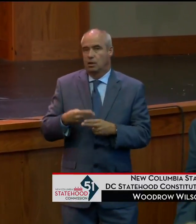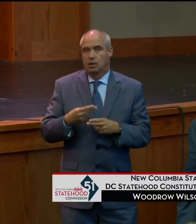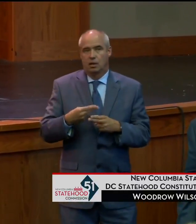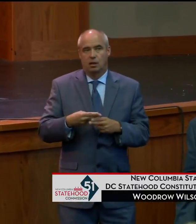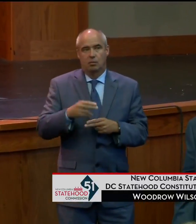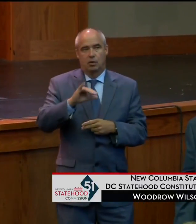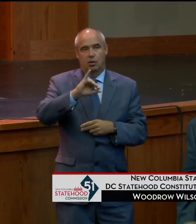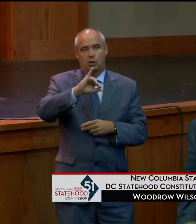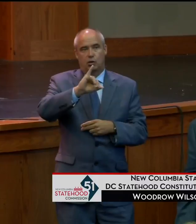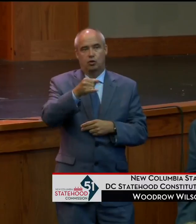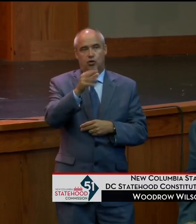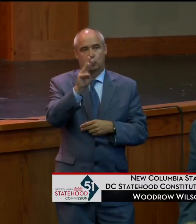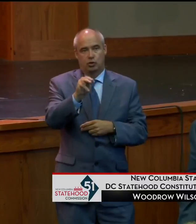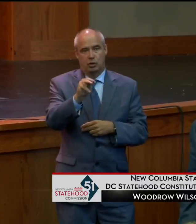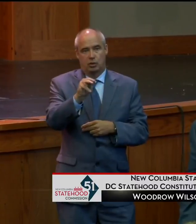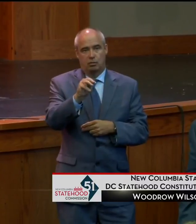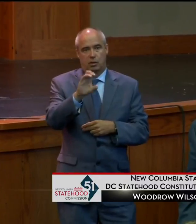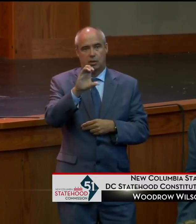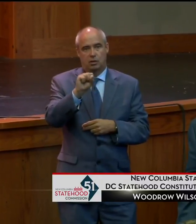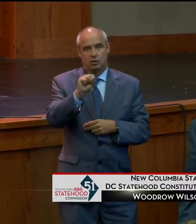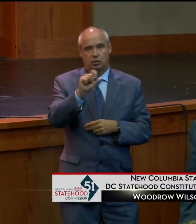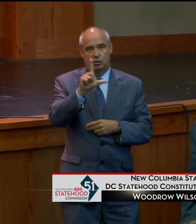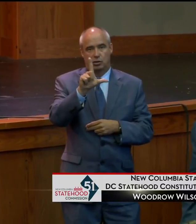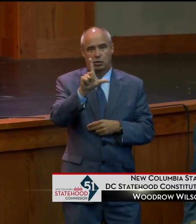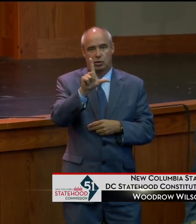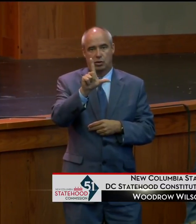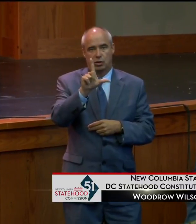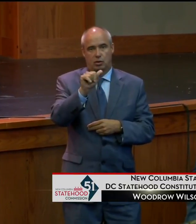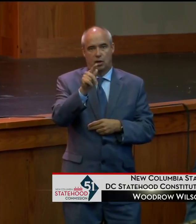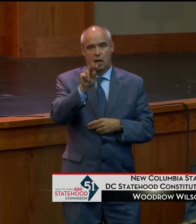I AM A WARD 4 RESIDENT, THIRD GENERATION WASHINGTONIAN.